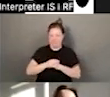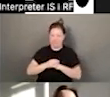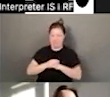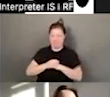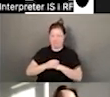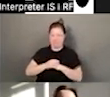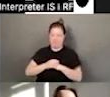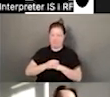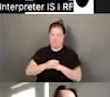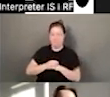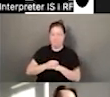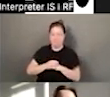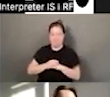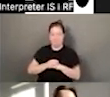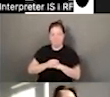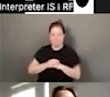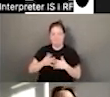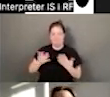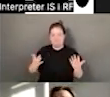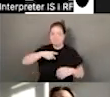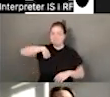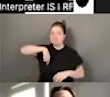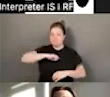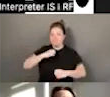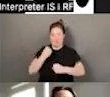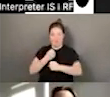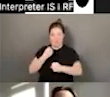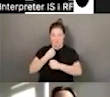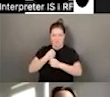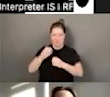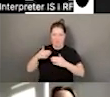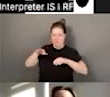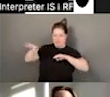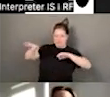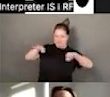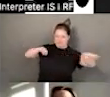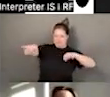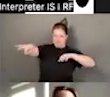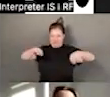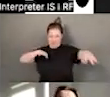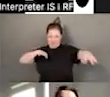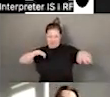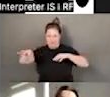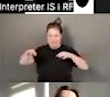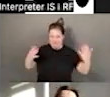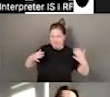We also work at more of the strategic level with policy and the lawmaking processes of Europe.